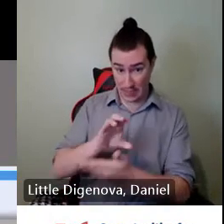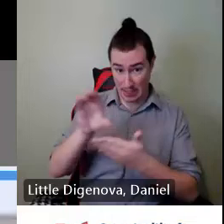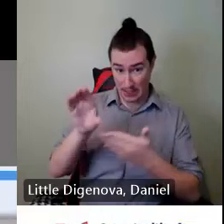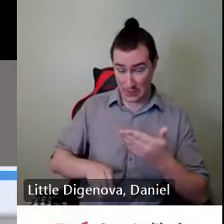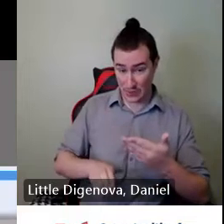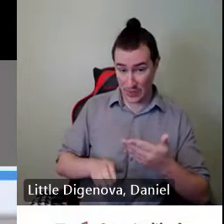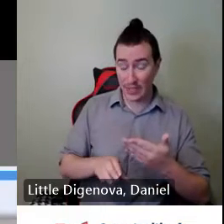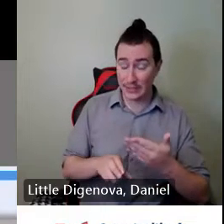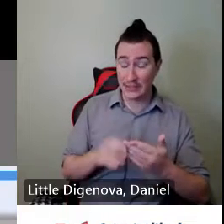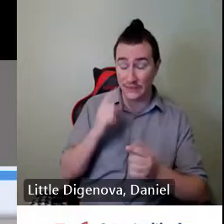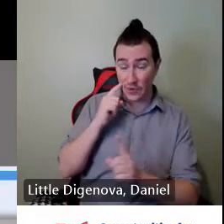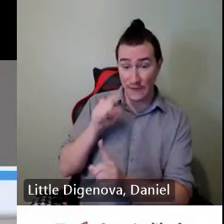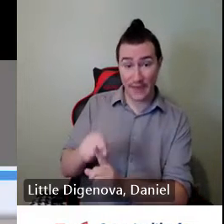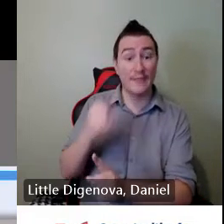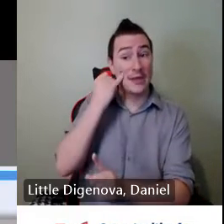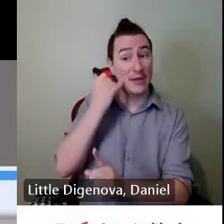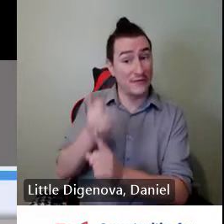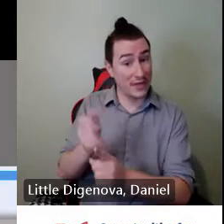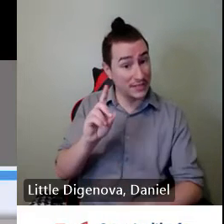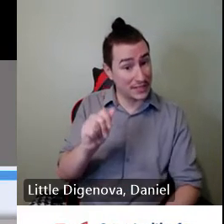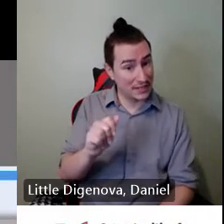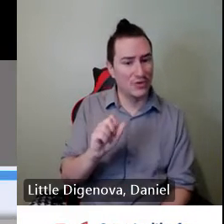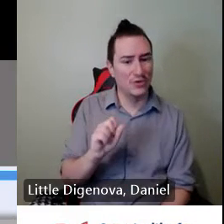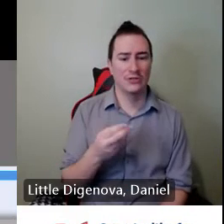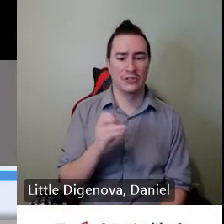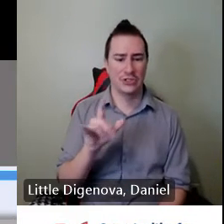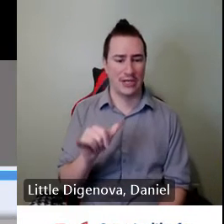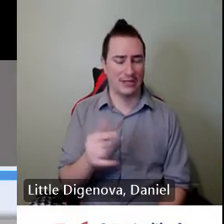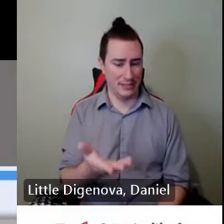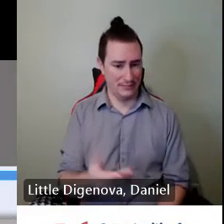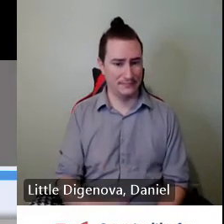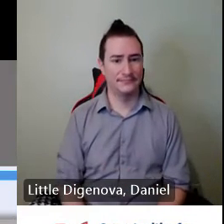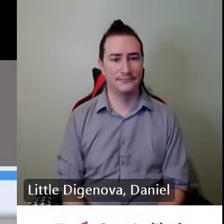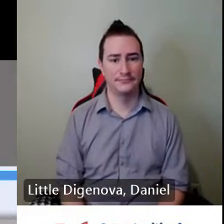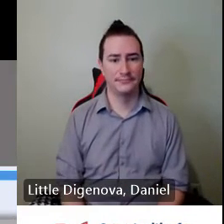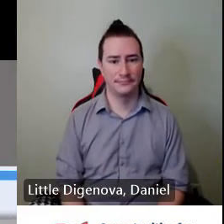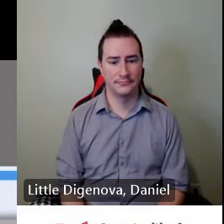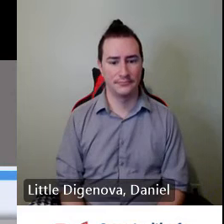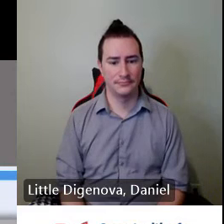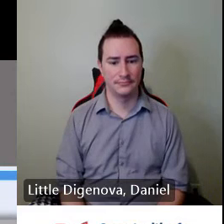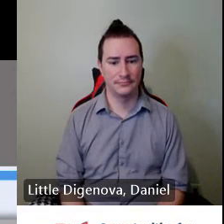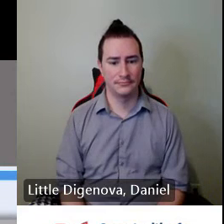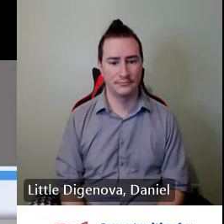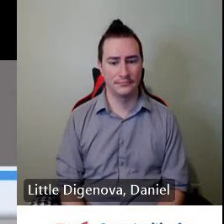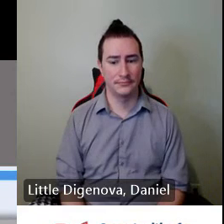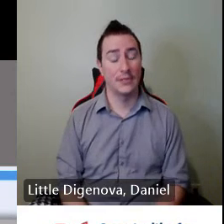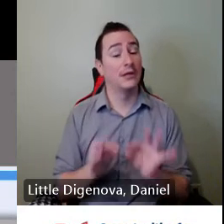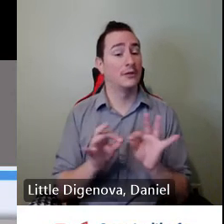Shelly, what can you tell us about this? Shelly: It's worth mentioning again that the ADA does not prohibit